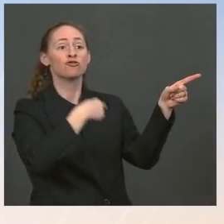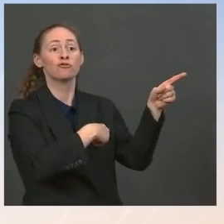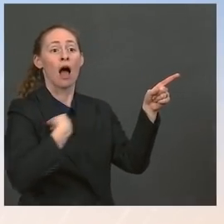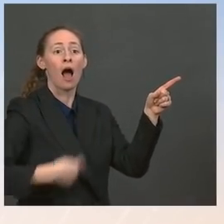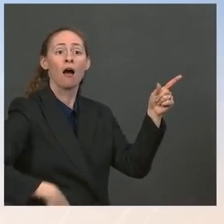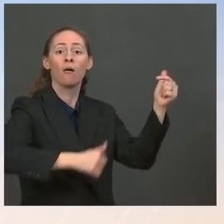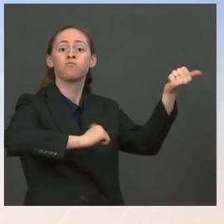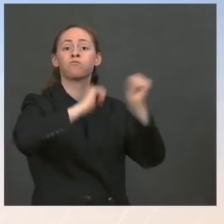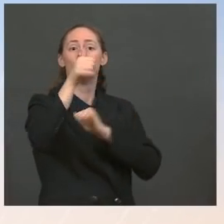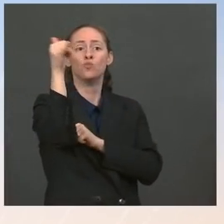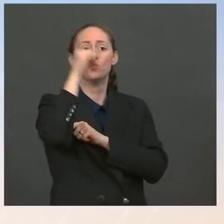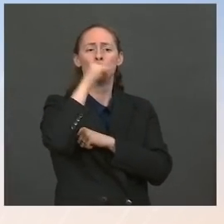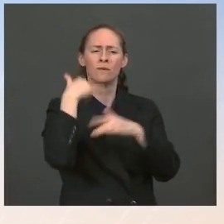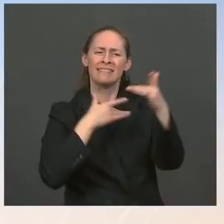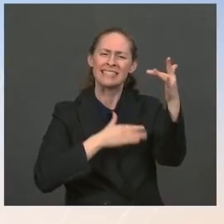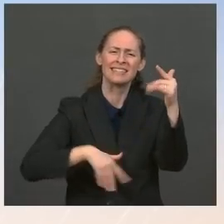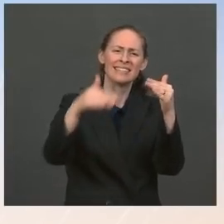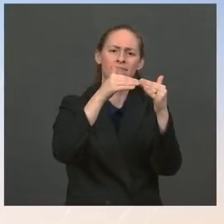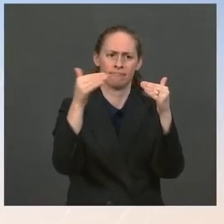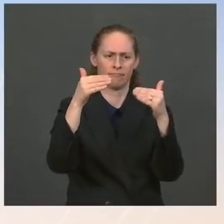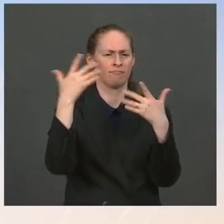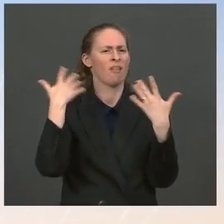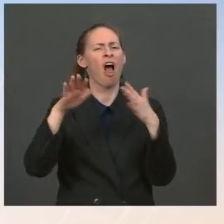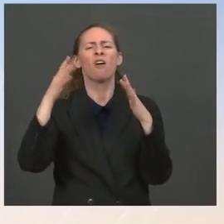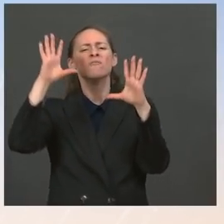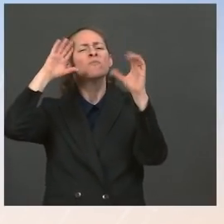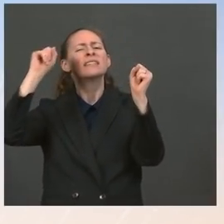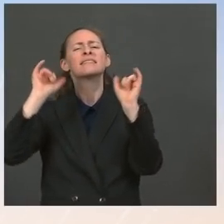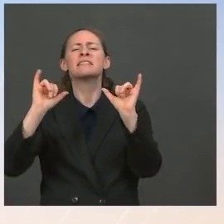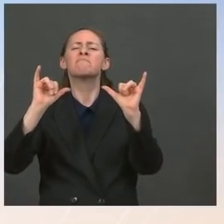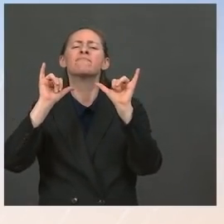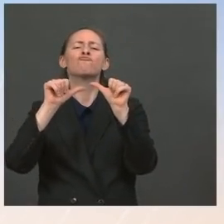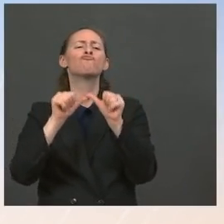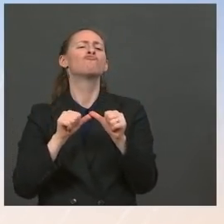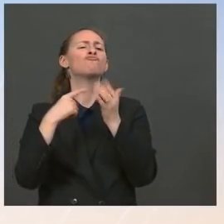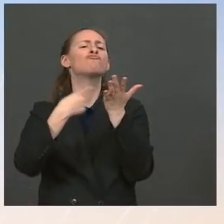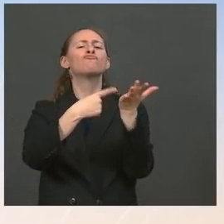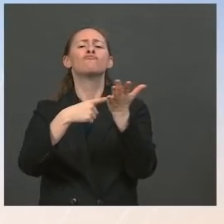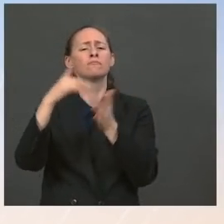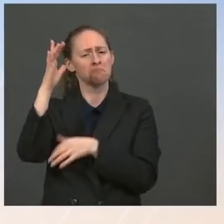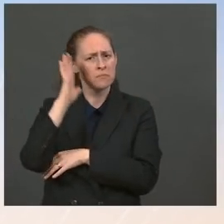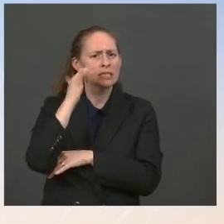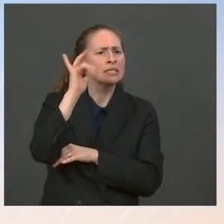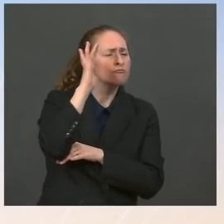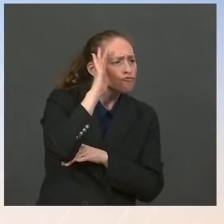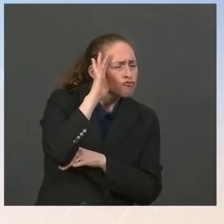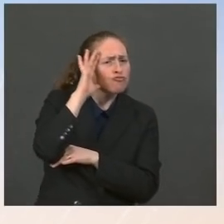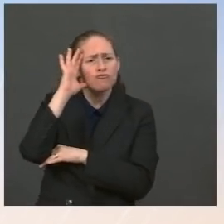to have those conversations, continue -- you'll hear -- continue to hear from him. He will travel and make sure that,